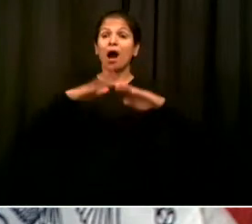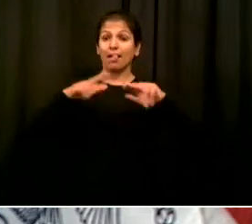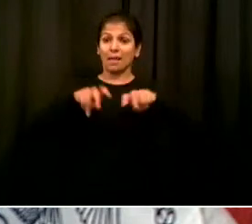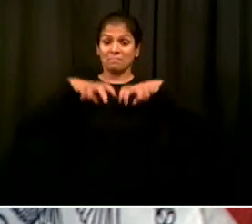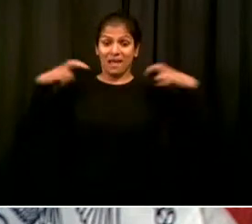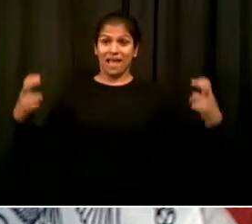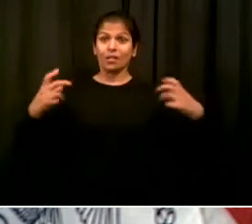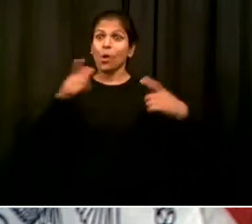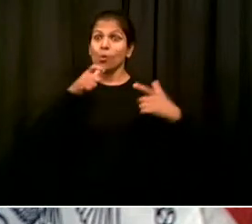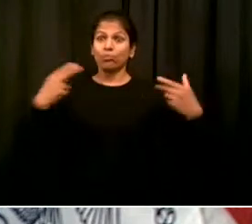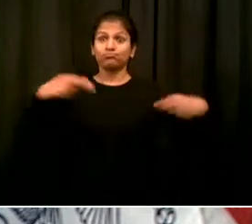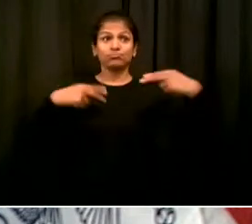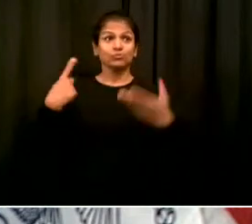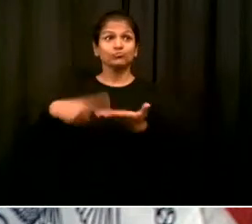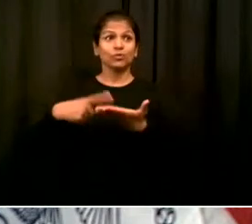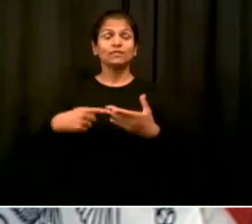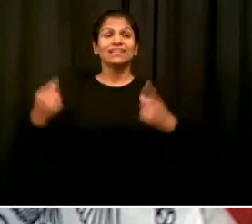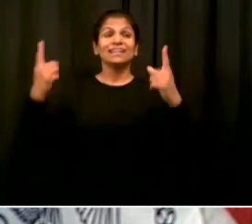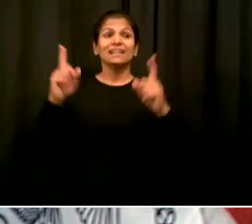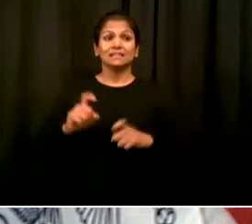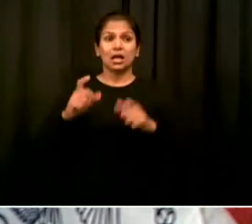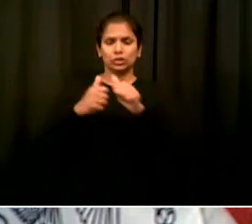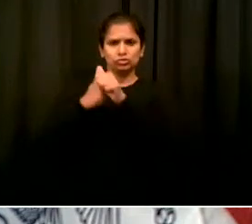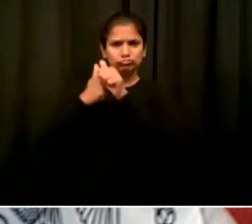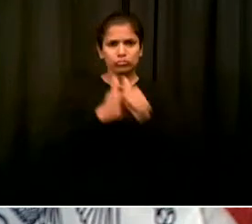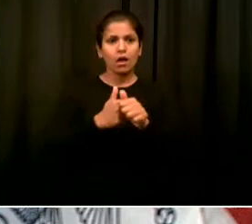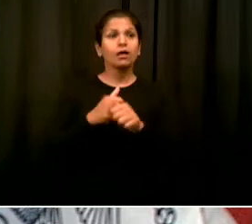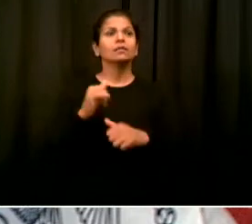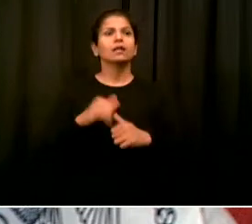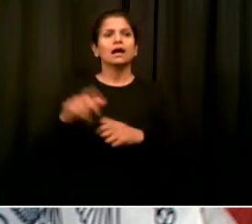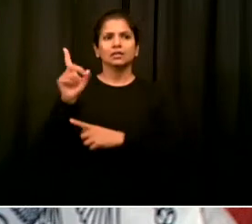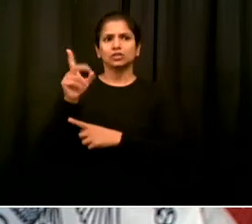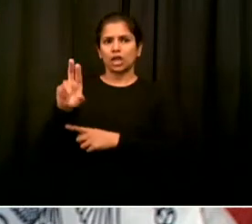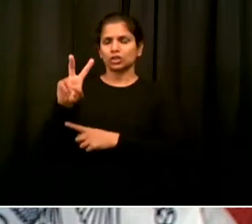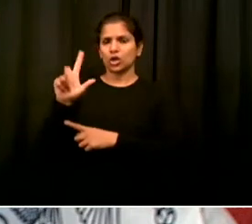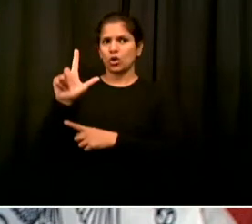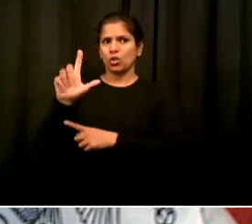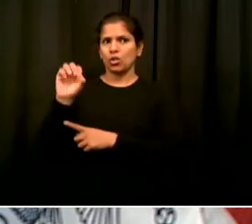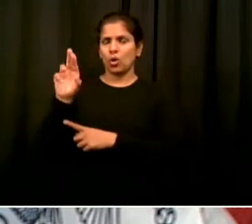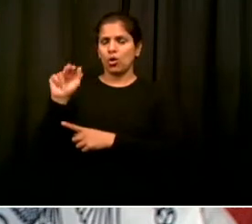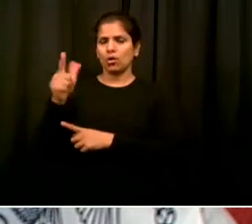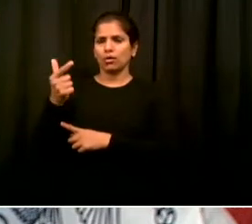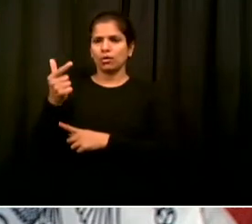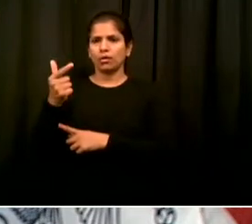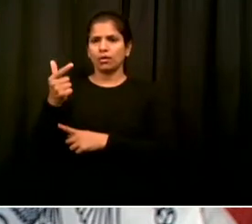KNOW THE NAME AND OUTLET OF EACH JOURNAL SIFIFT. WE'LL BEGIN OUR Q & A. WE